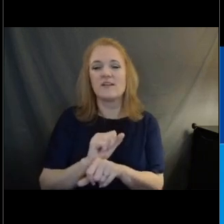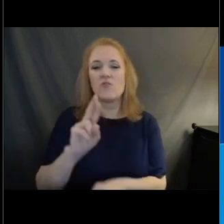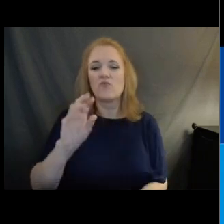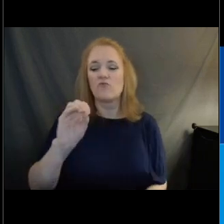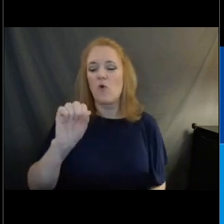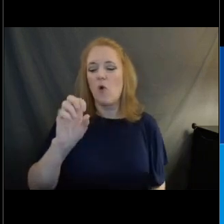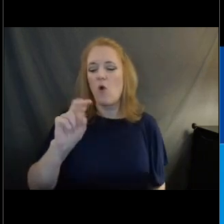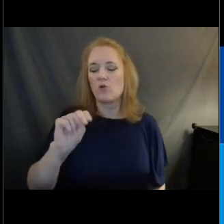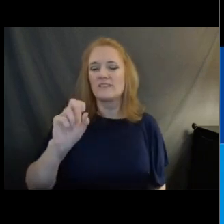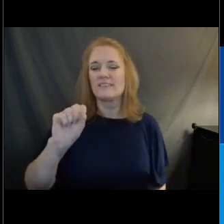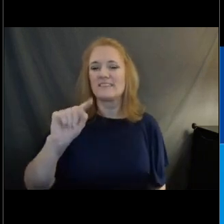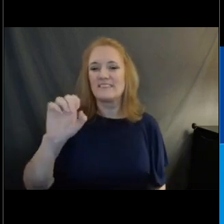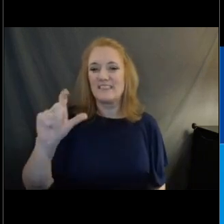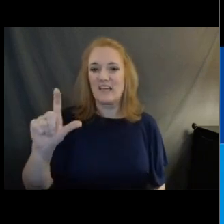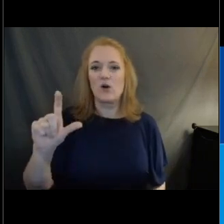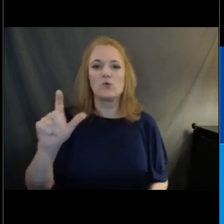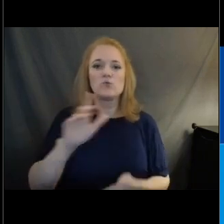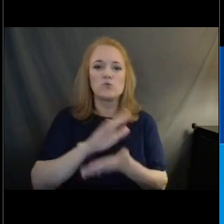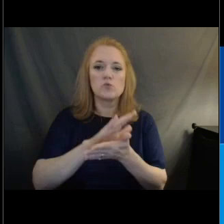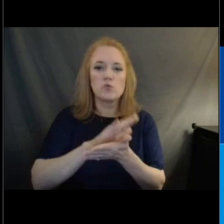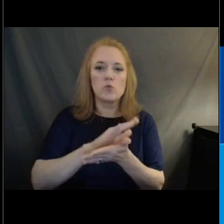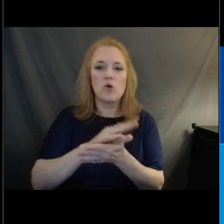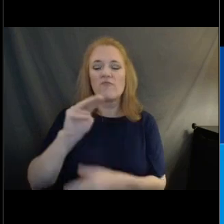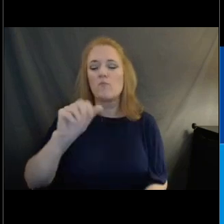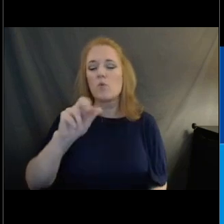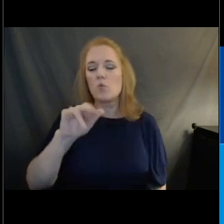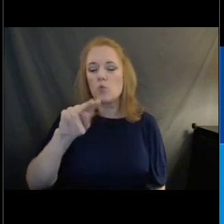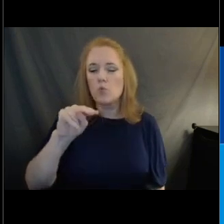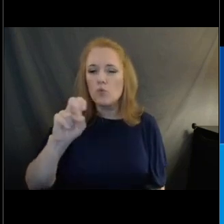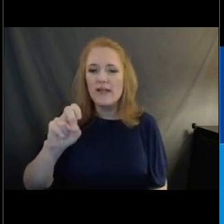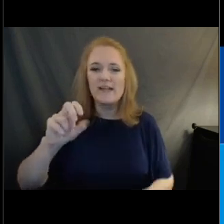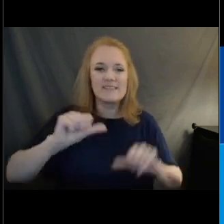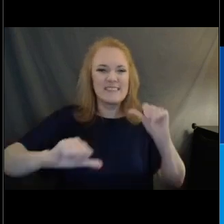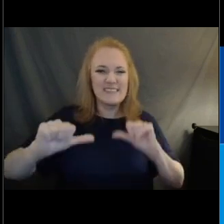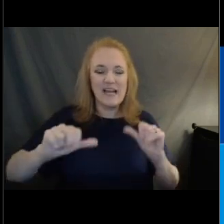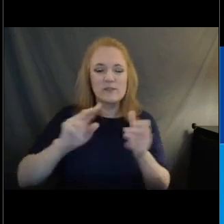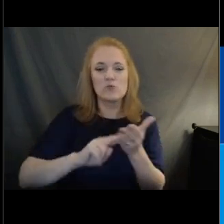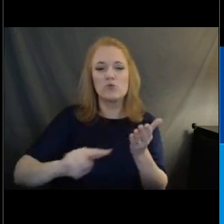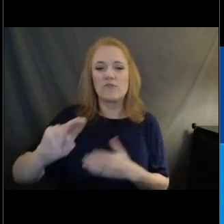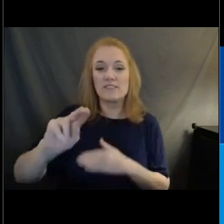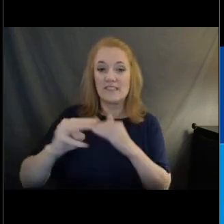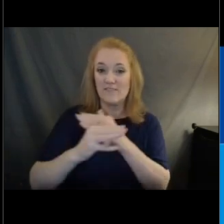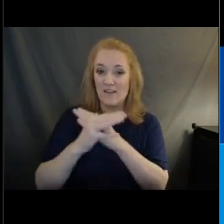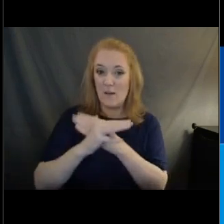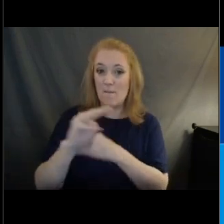School of Marine and Atmospheric Science at the University of Miami from 1997 to